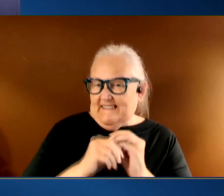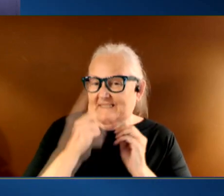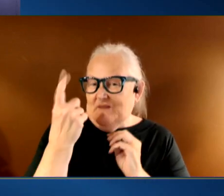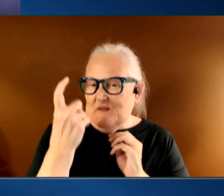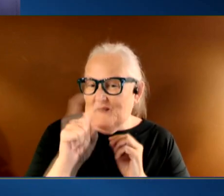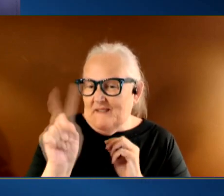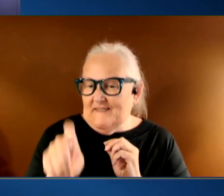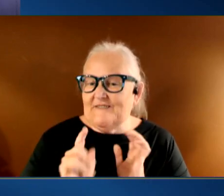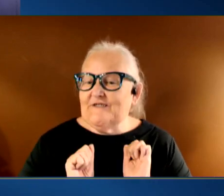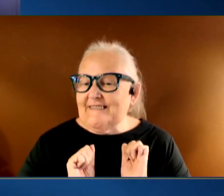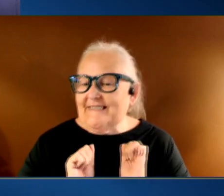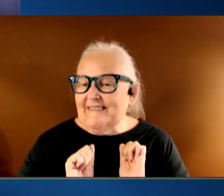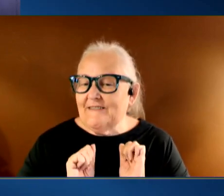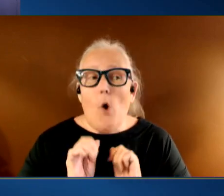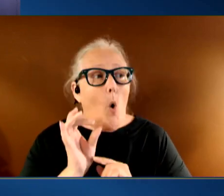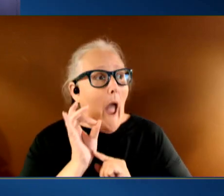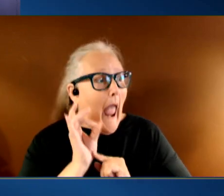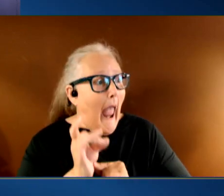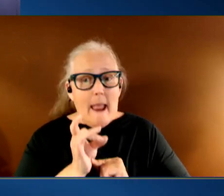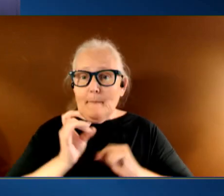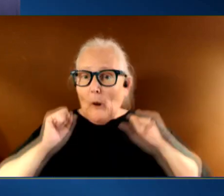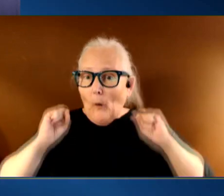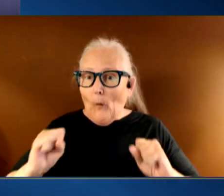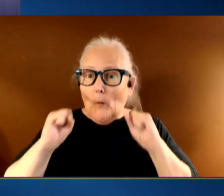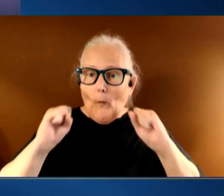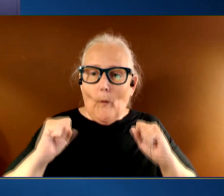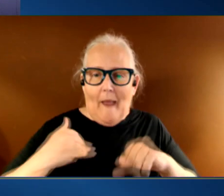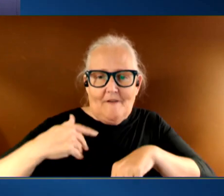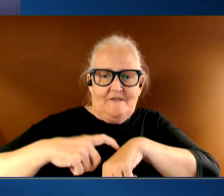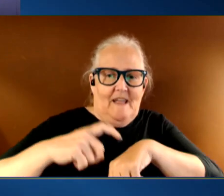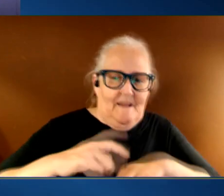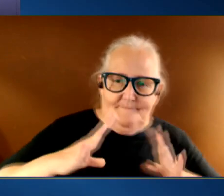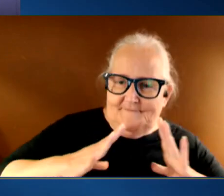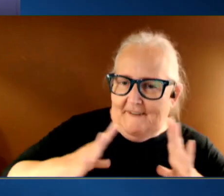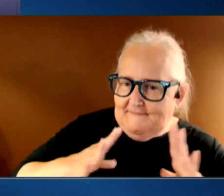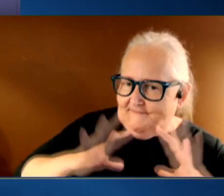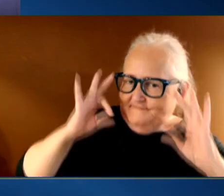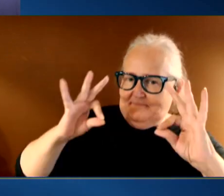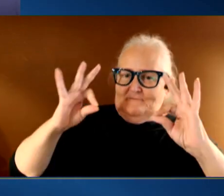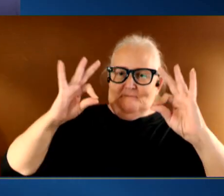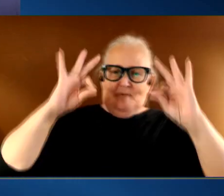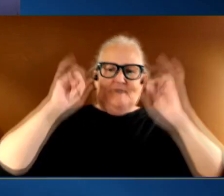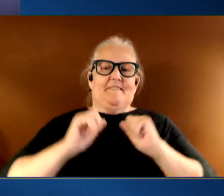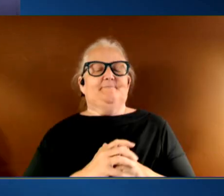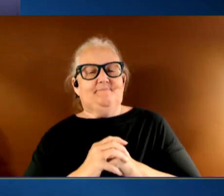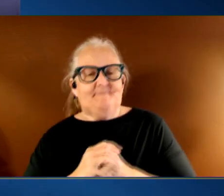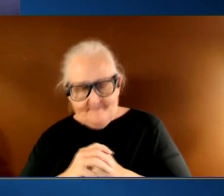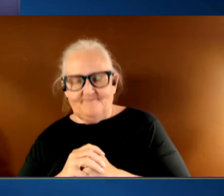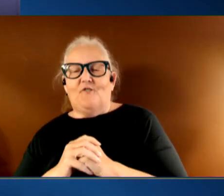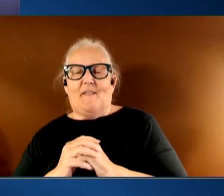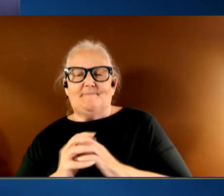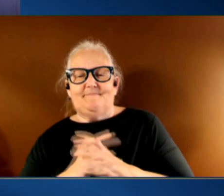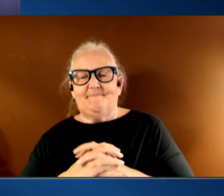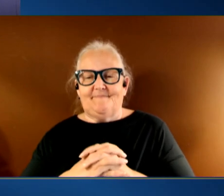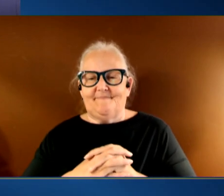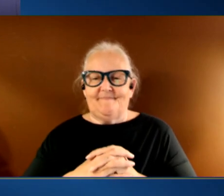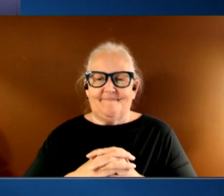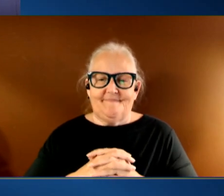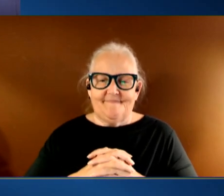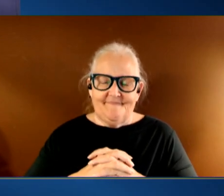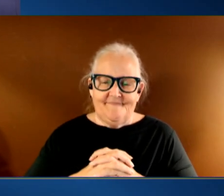Patricia Kavanagh: Eight minutes. Oh, we still have time. All right. Perfect. Okay. So -- all